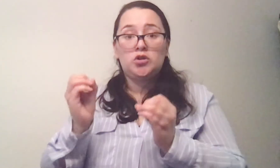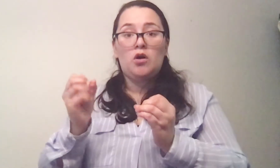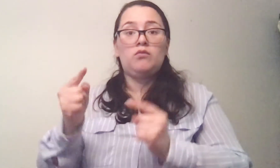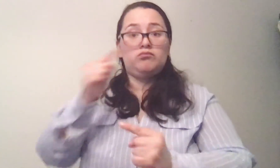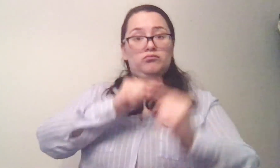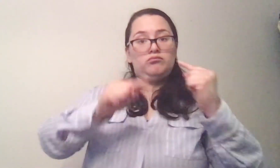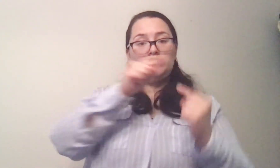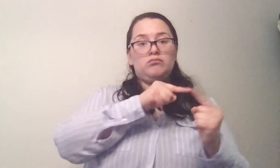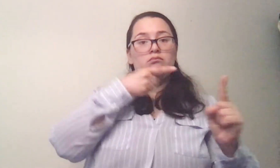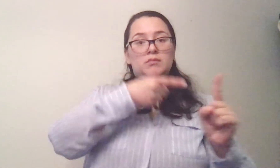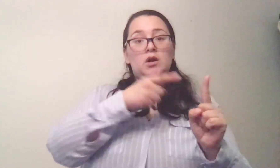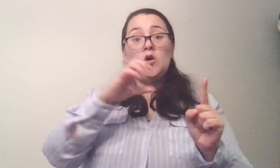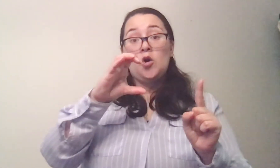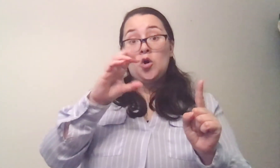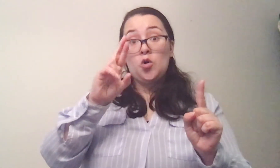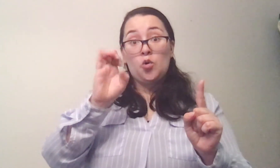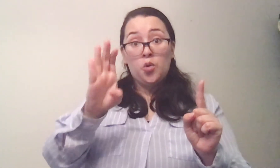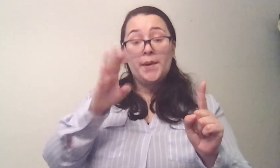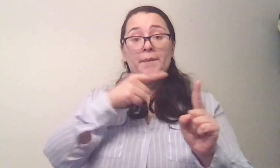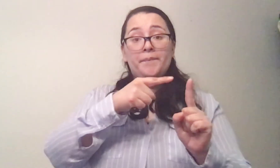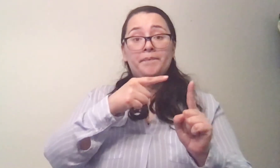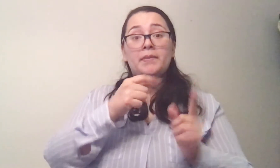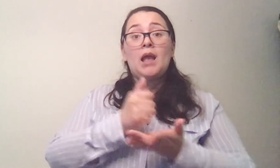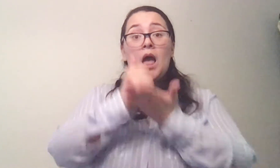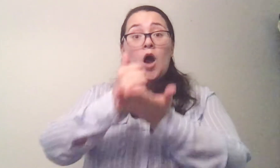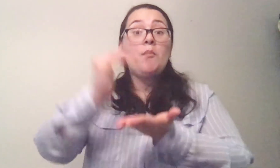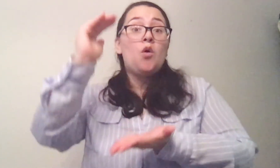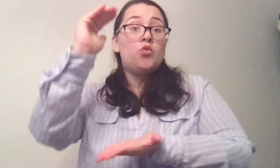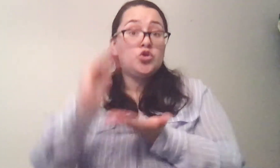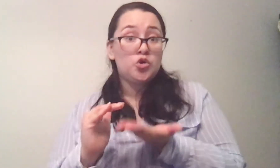So, going back, using a crib helps reduce.